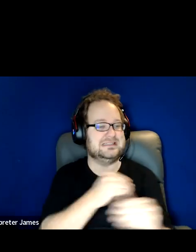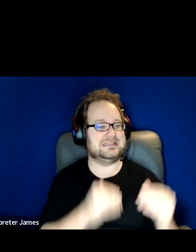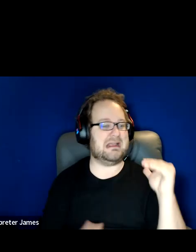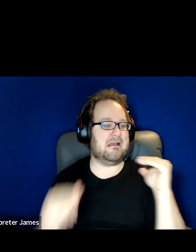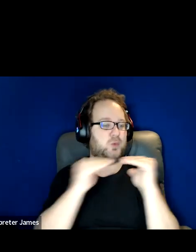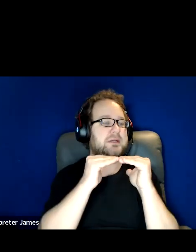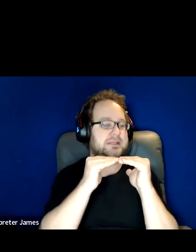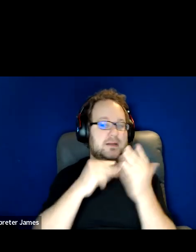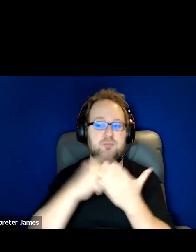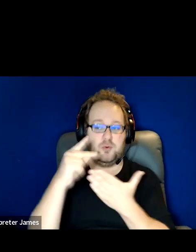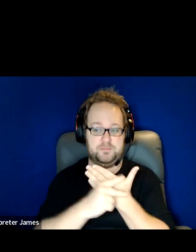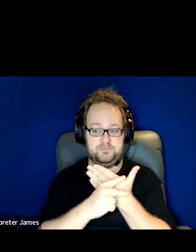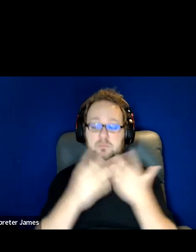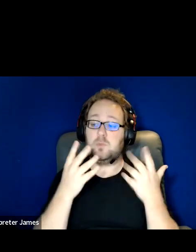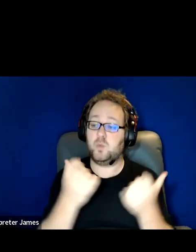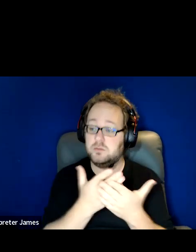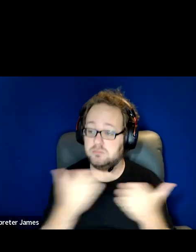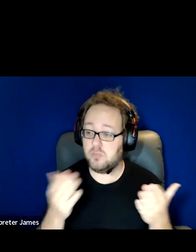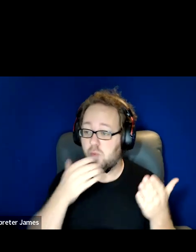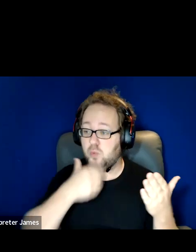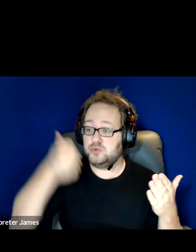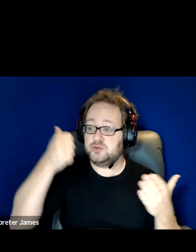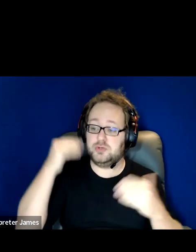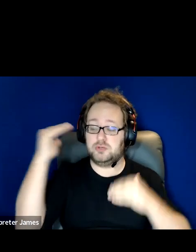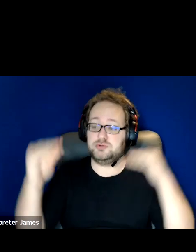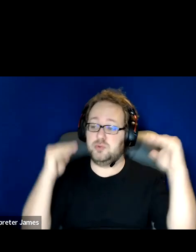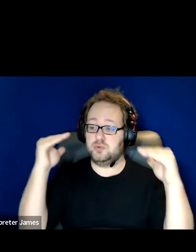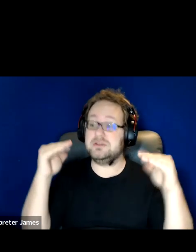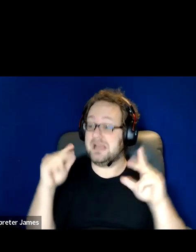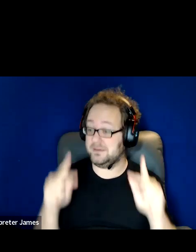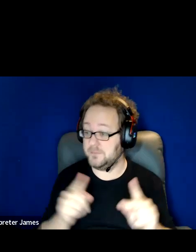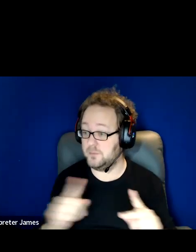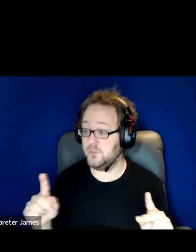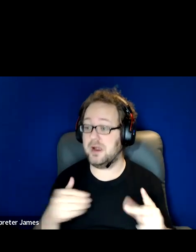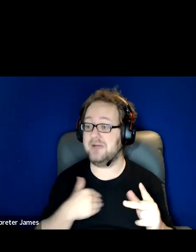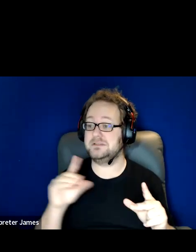We want to ensure older adults and persons with disabilities have access and understand the importance of getting